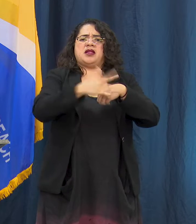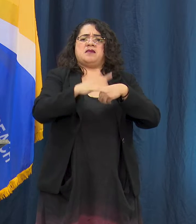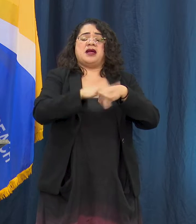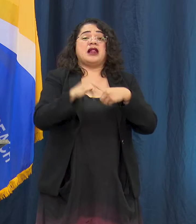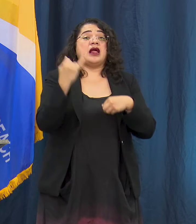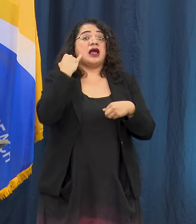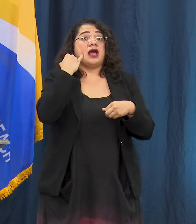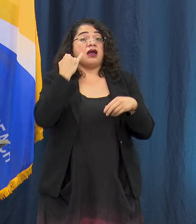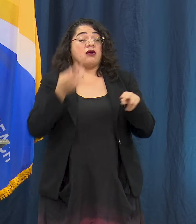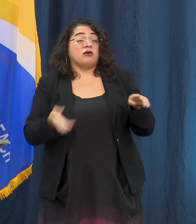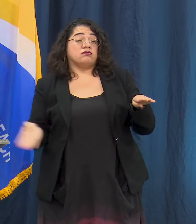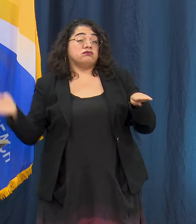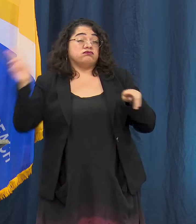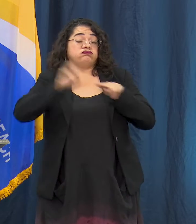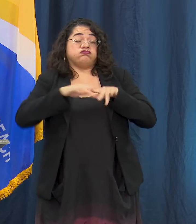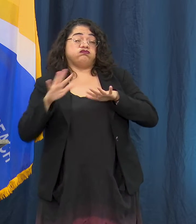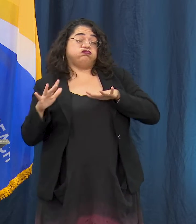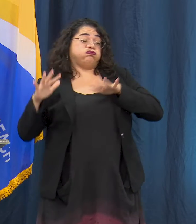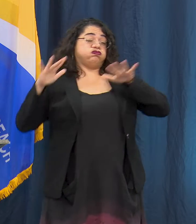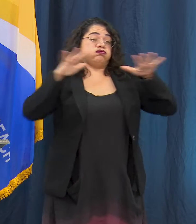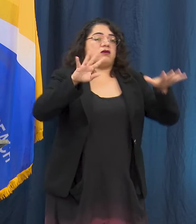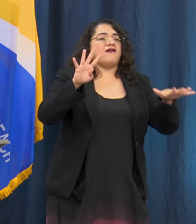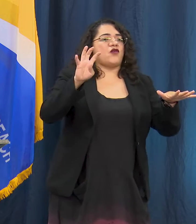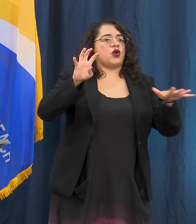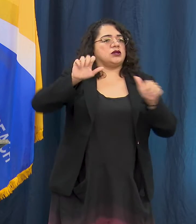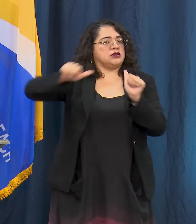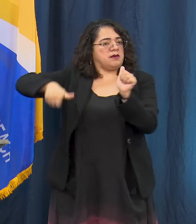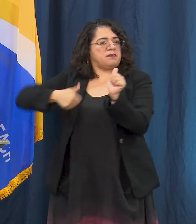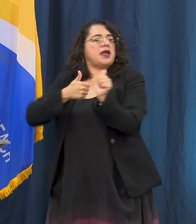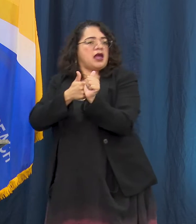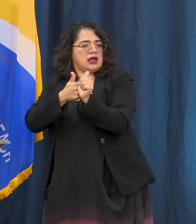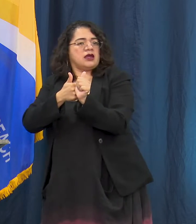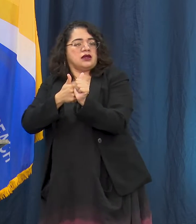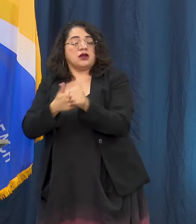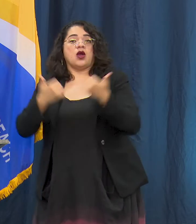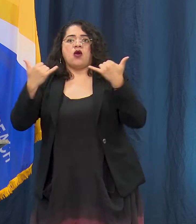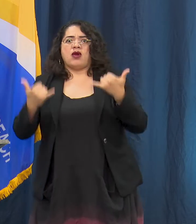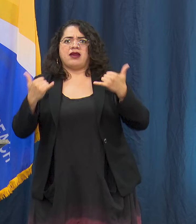I think another 400 beds so we certainly are not at capacity at this time but we